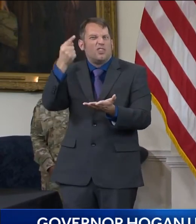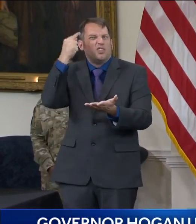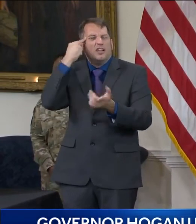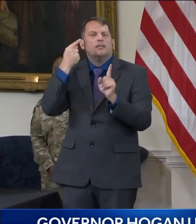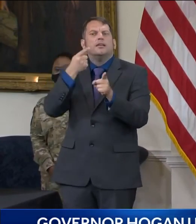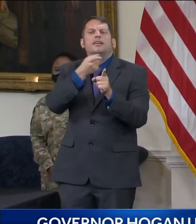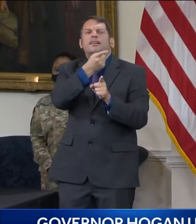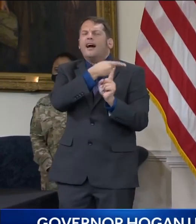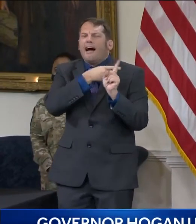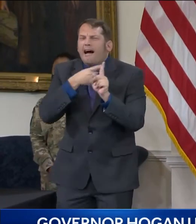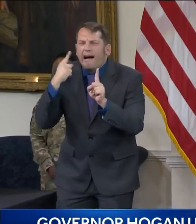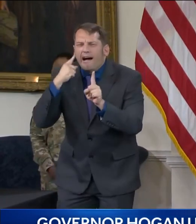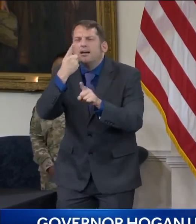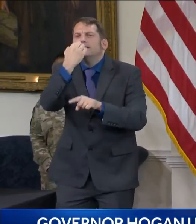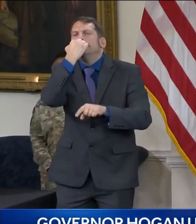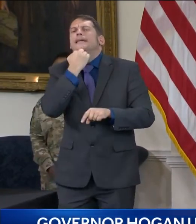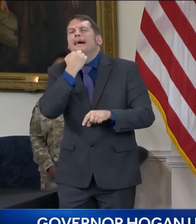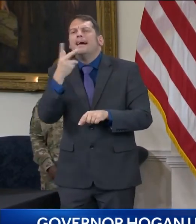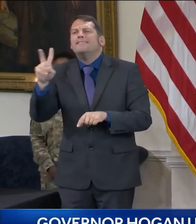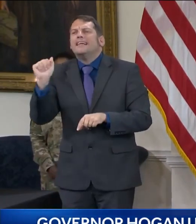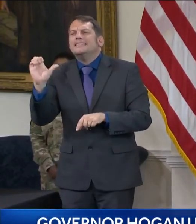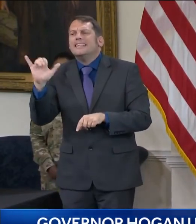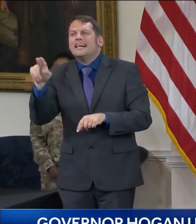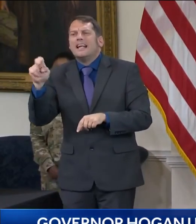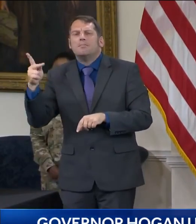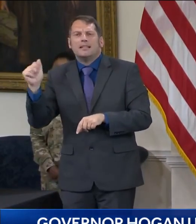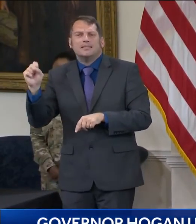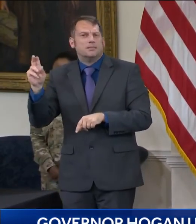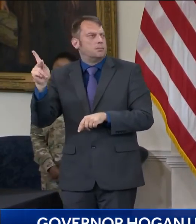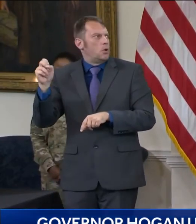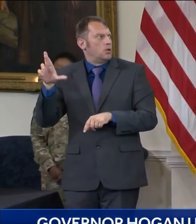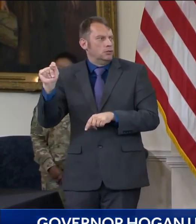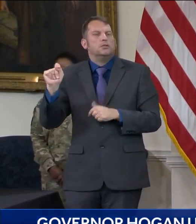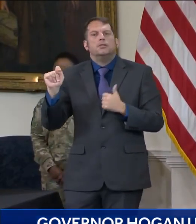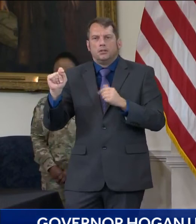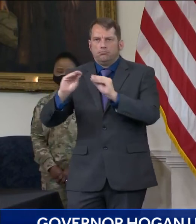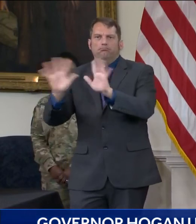BACK OF THE ROOM I CAN HEAR.